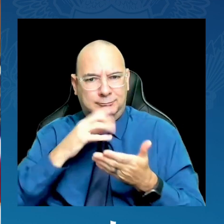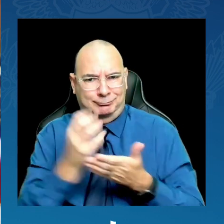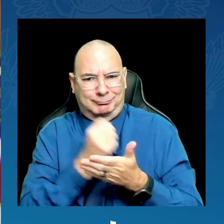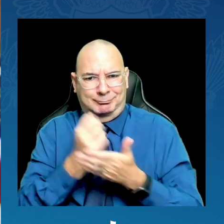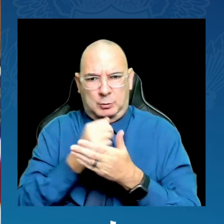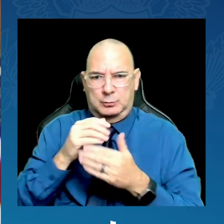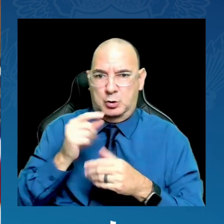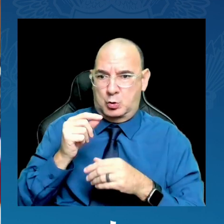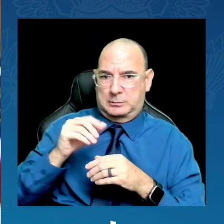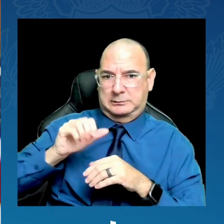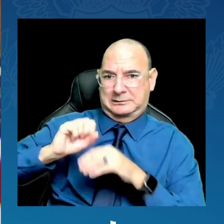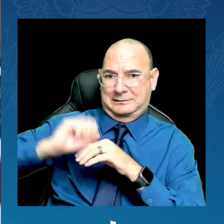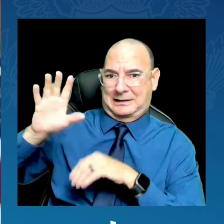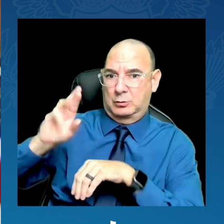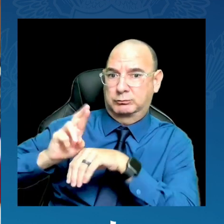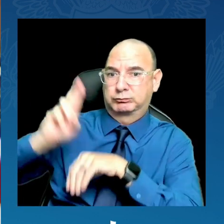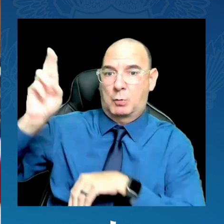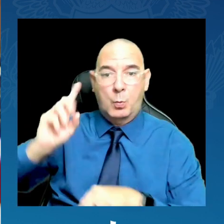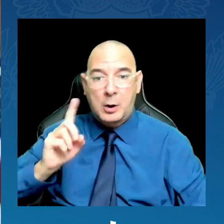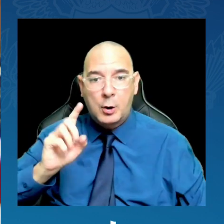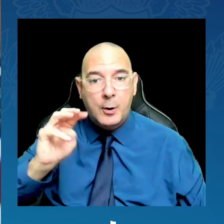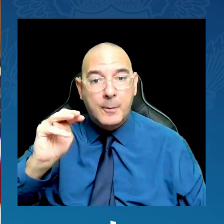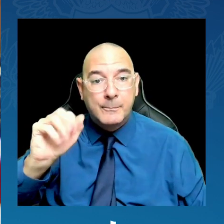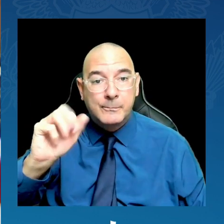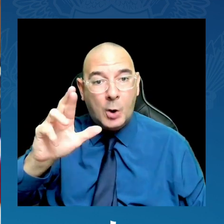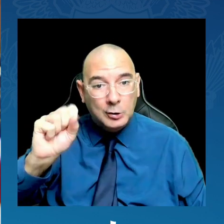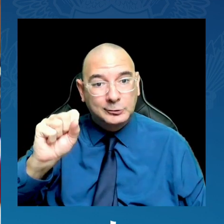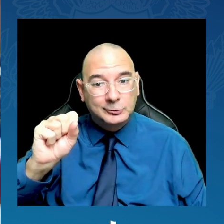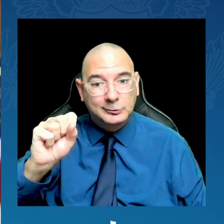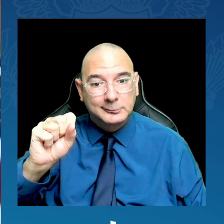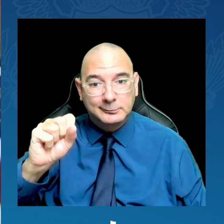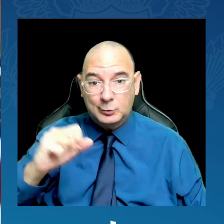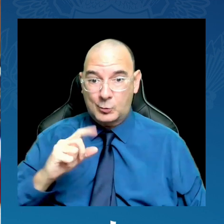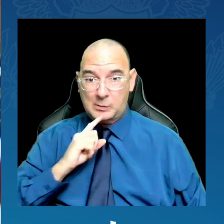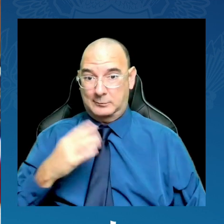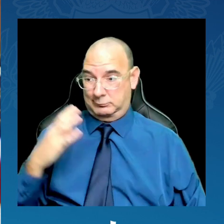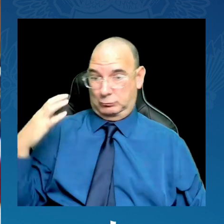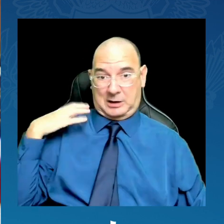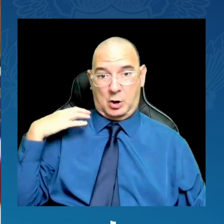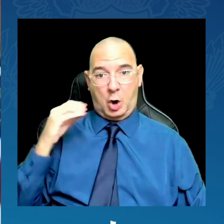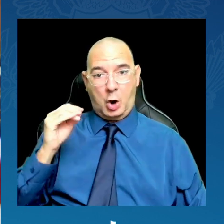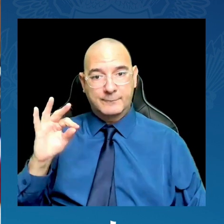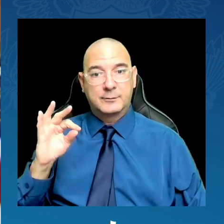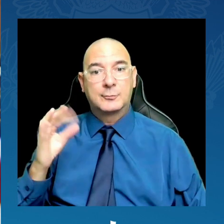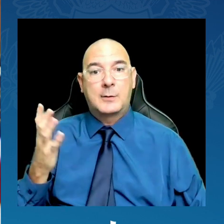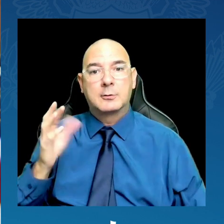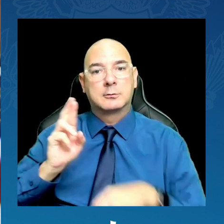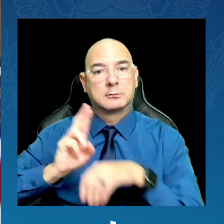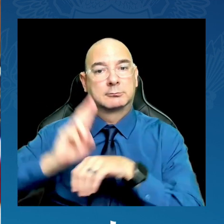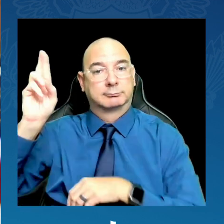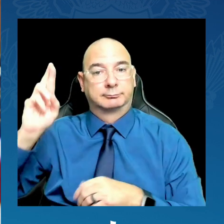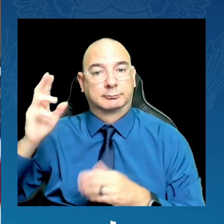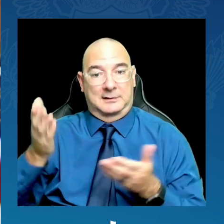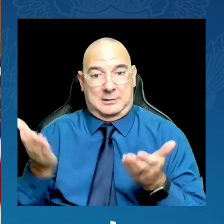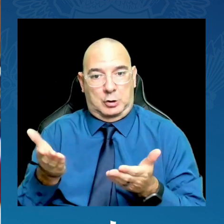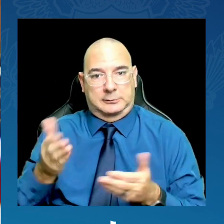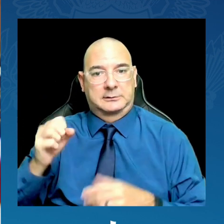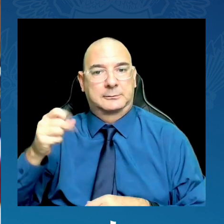As Chair of the National Space Council, Vice President Harris recognizes the importance of preserving